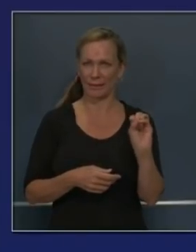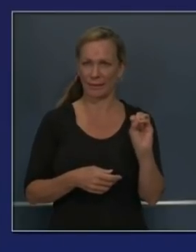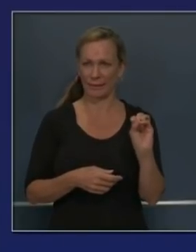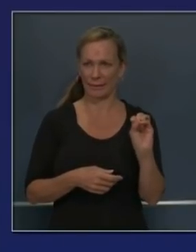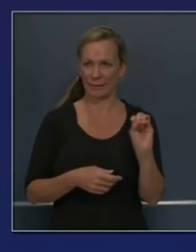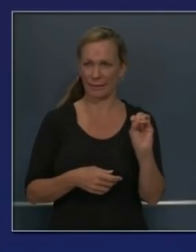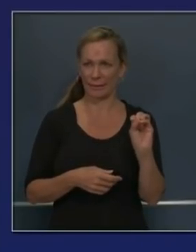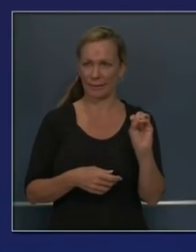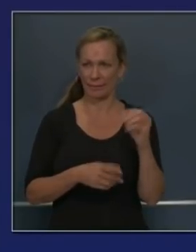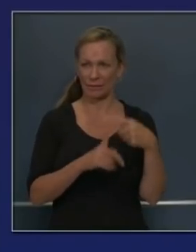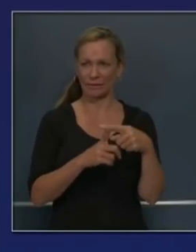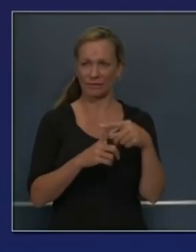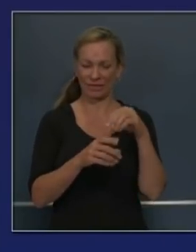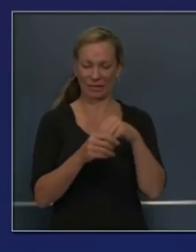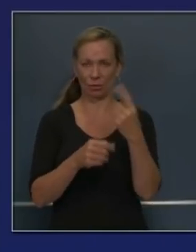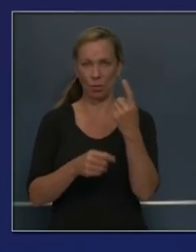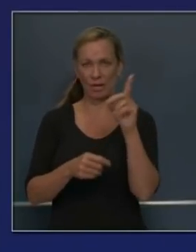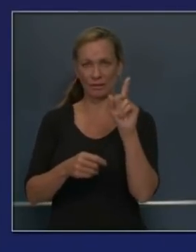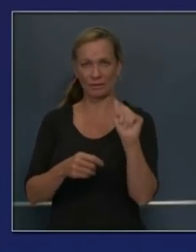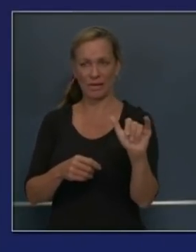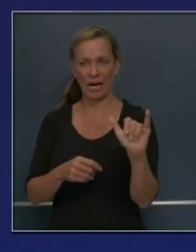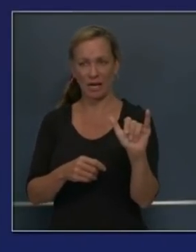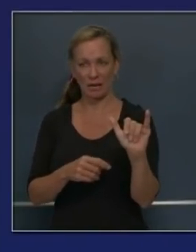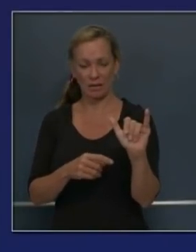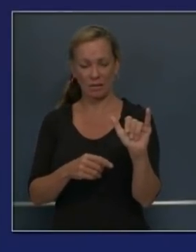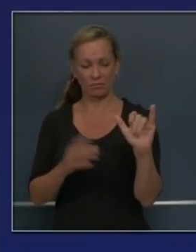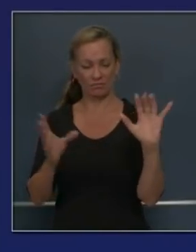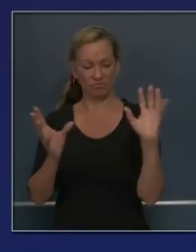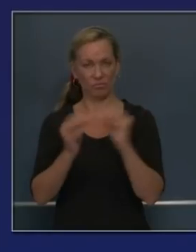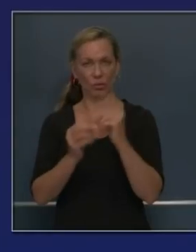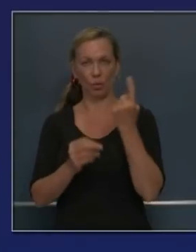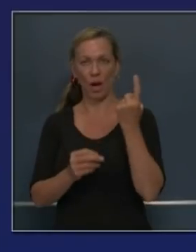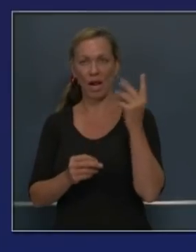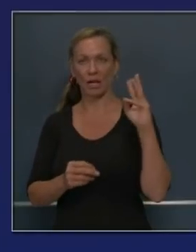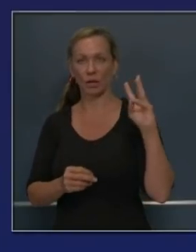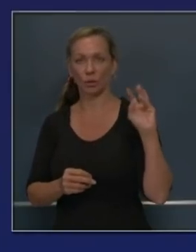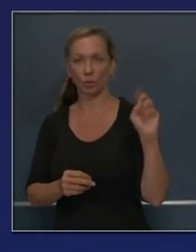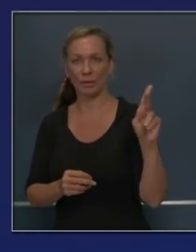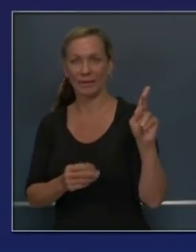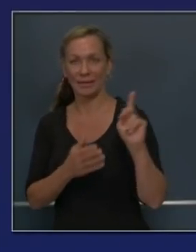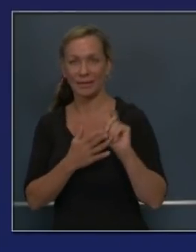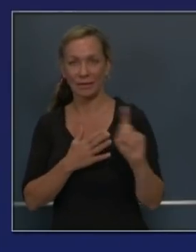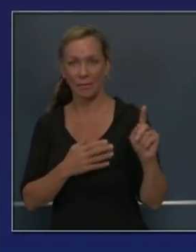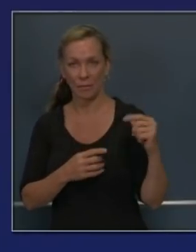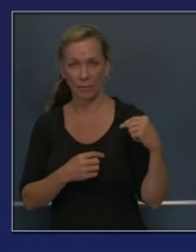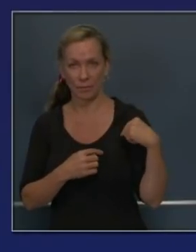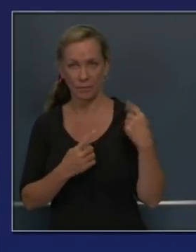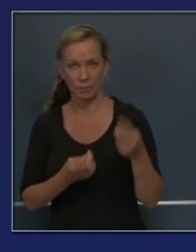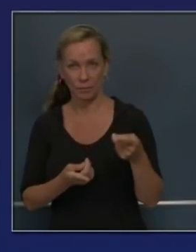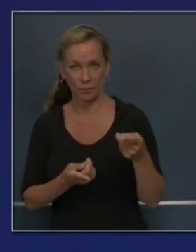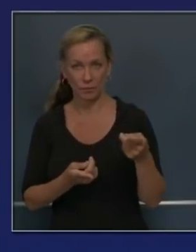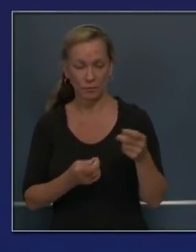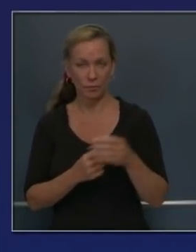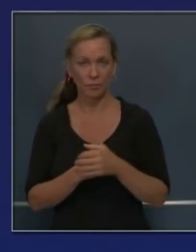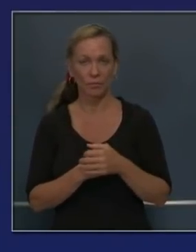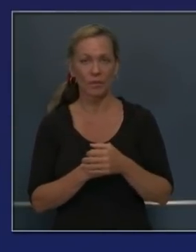POSITIVITY RATE IN THE STATE OF CALIFORNIA, OVER THE LAST 14 DAYS, 5.6 PERCENT OVER THE LAST